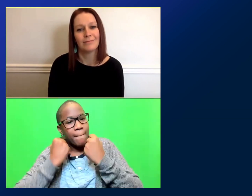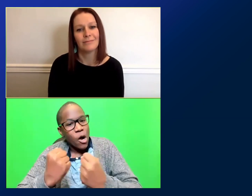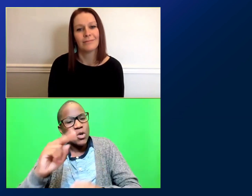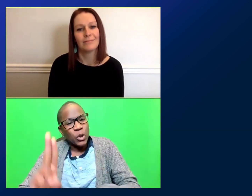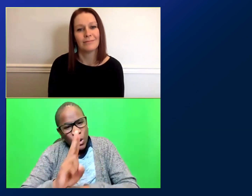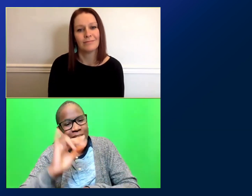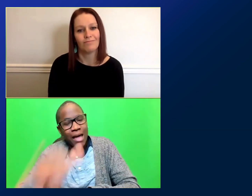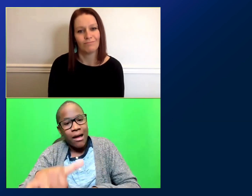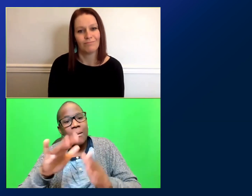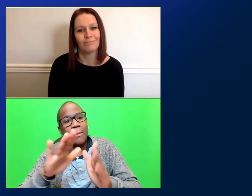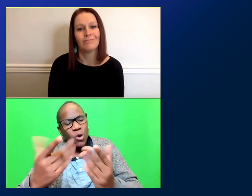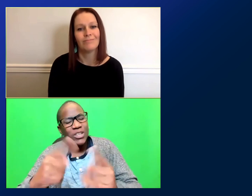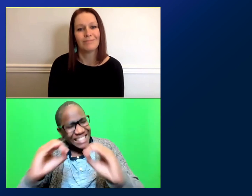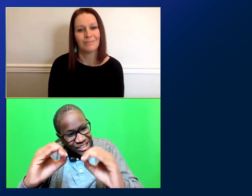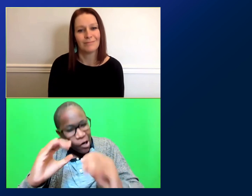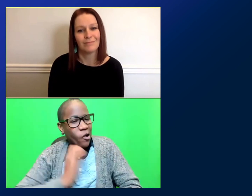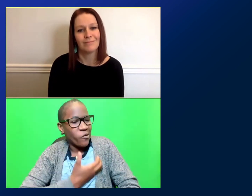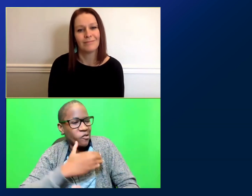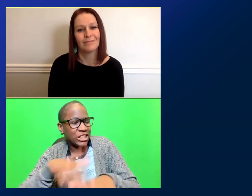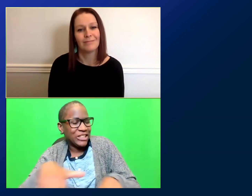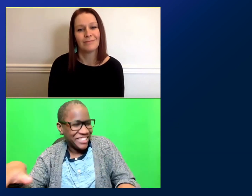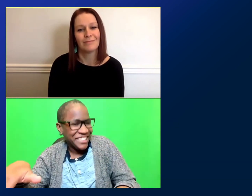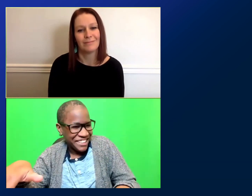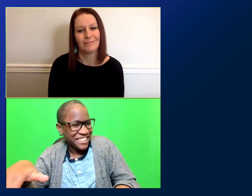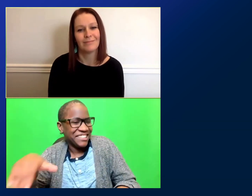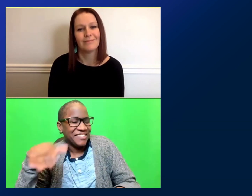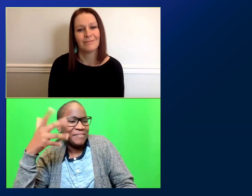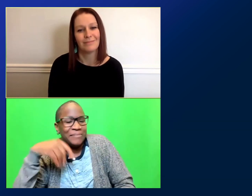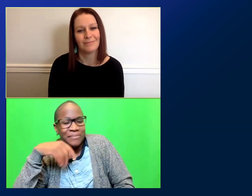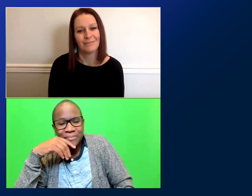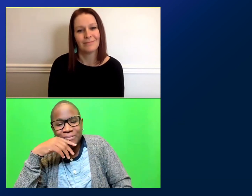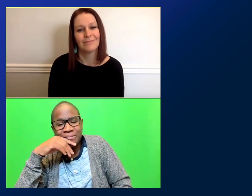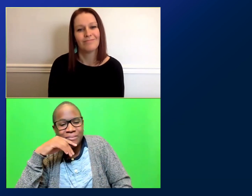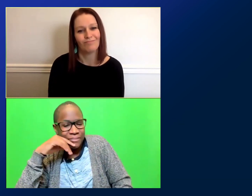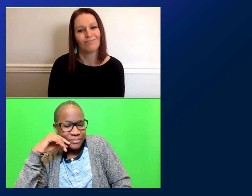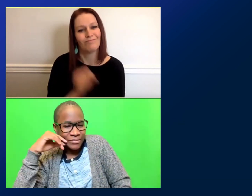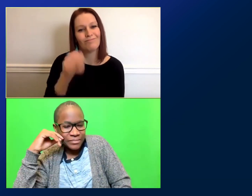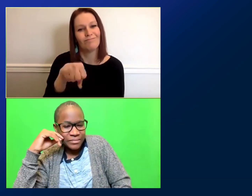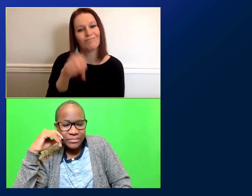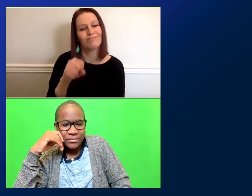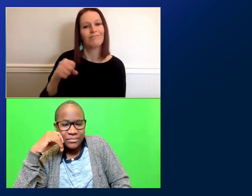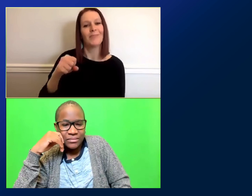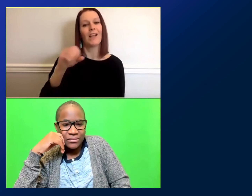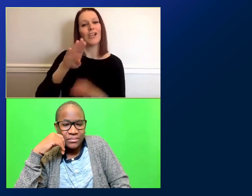so really the power of using books to teach your children i mean that is irreplaceable so it's very important that we recognize that power